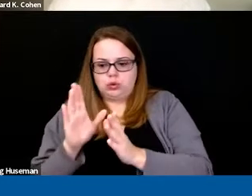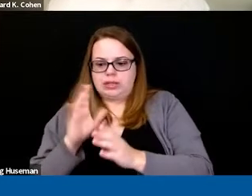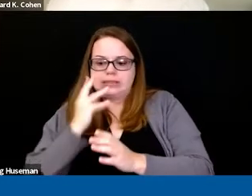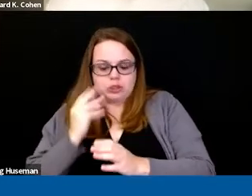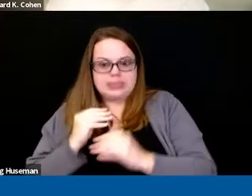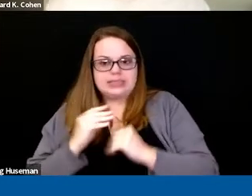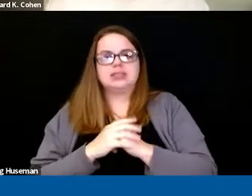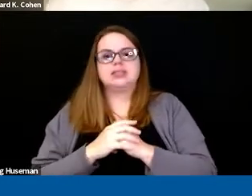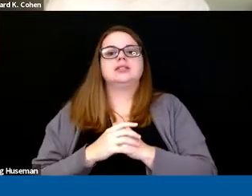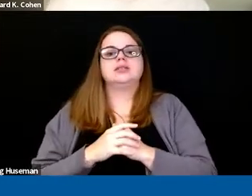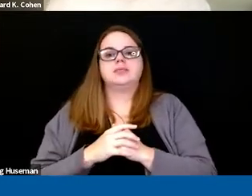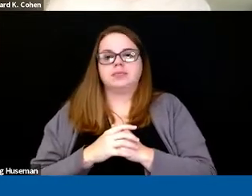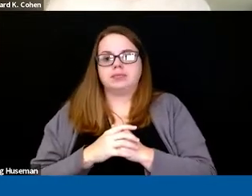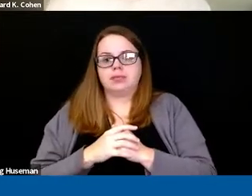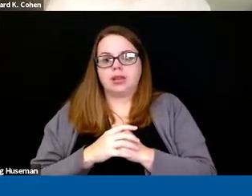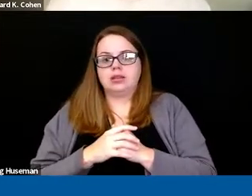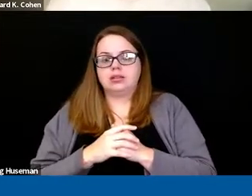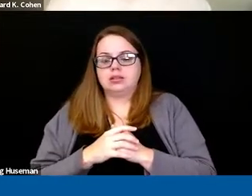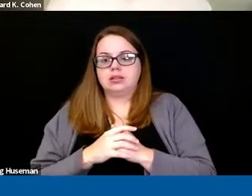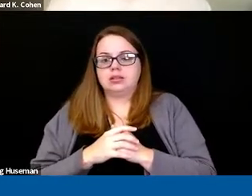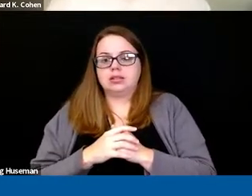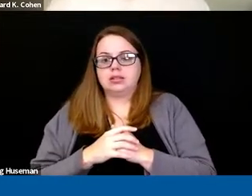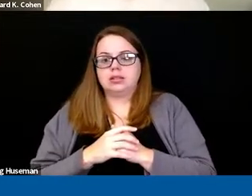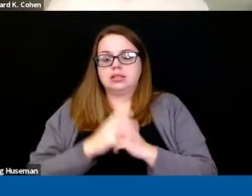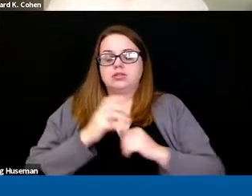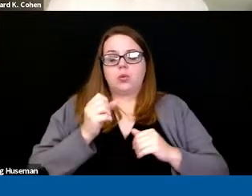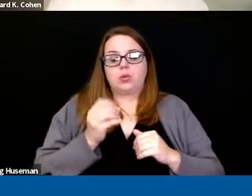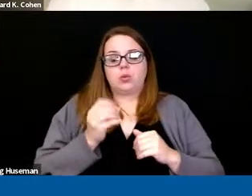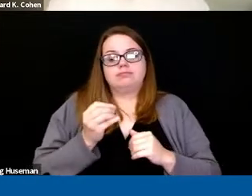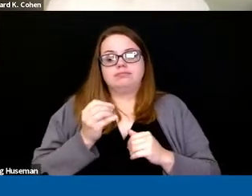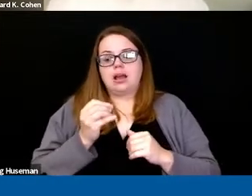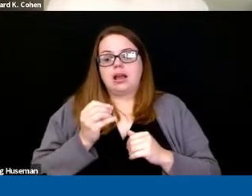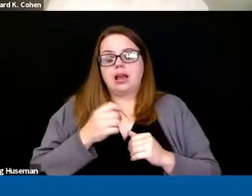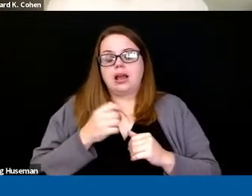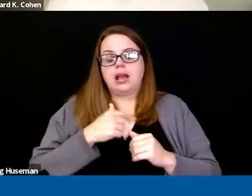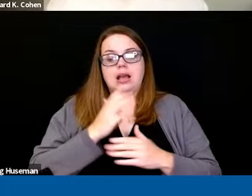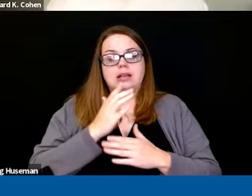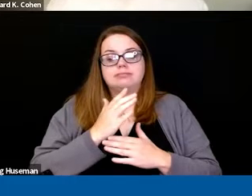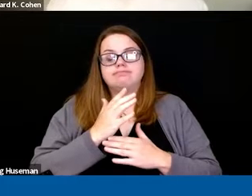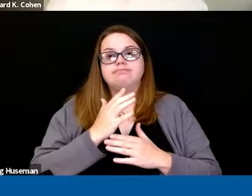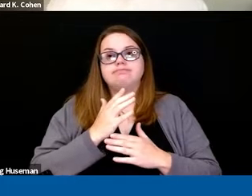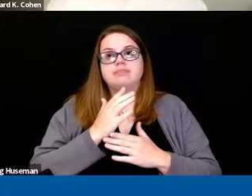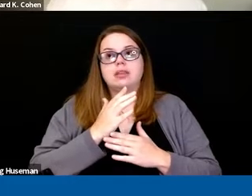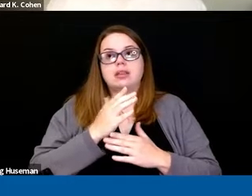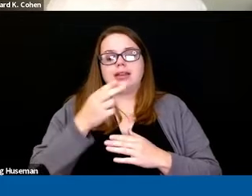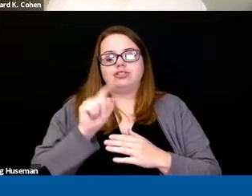than it is to properly explain it and learn it. But that's not really gonna help anyone. At a certain point, HTML alone is not enough